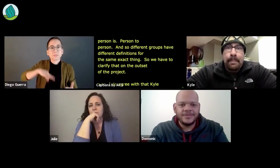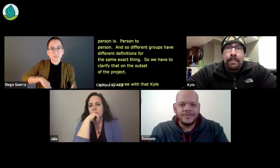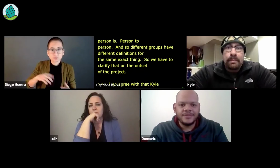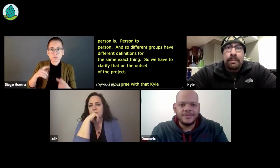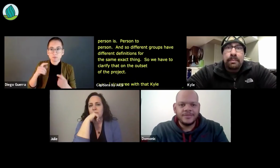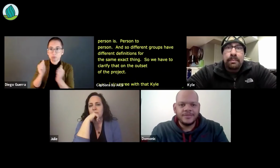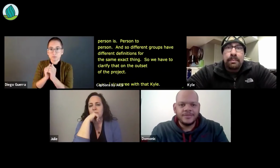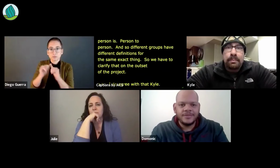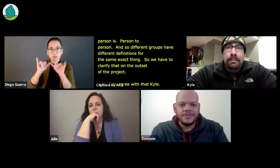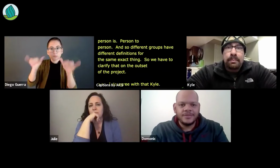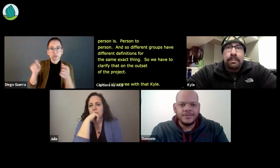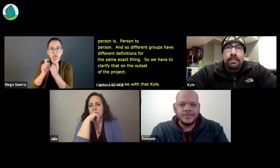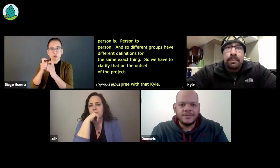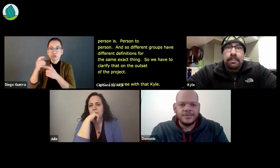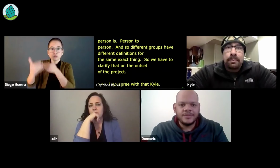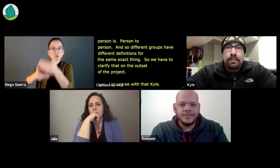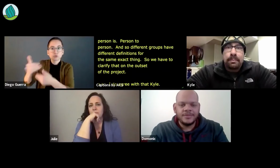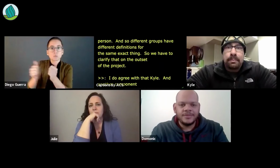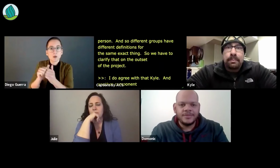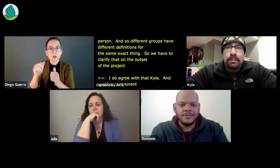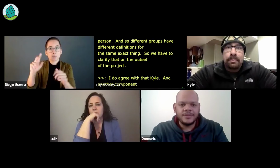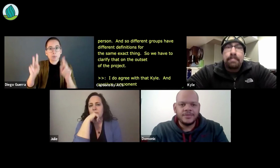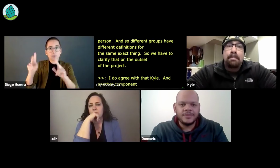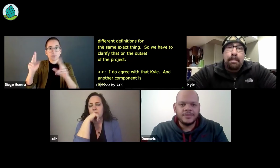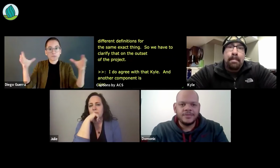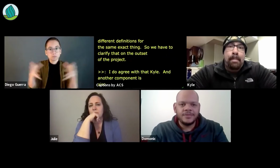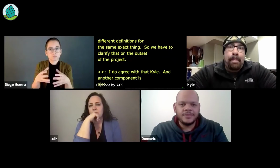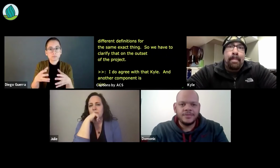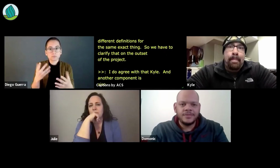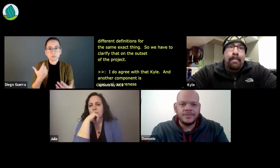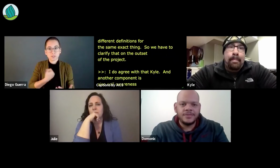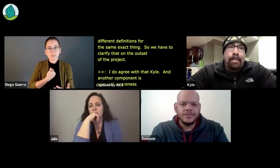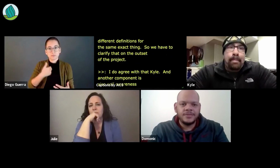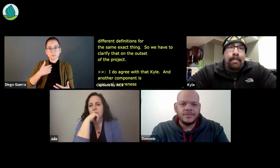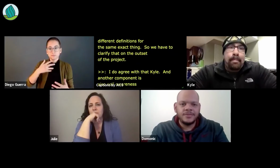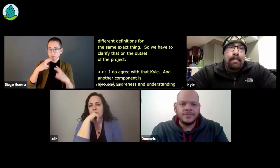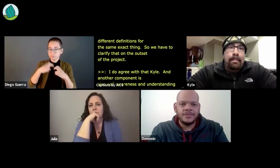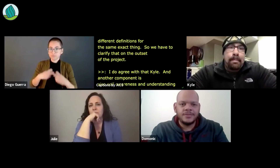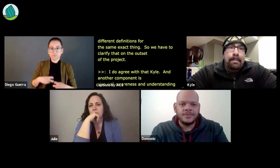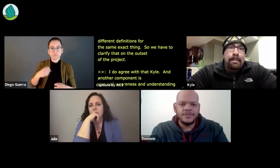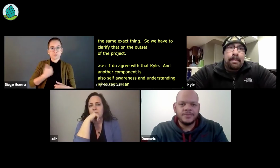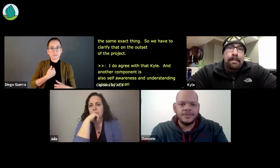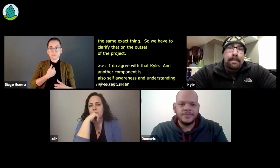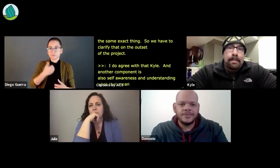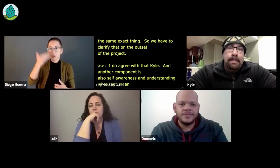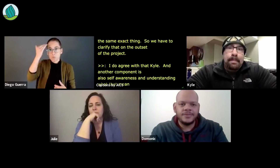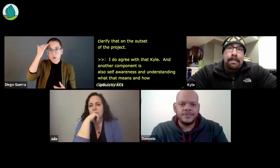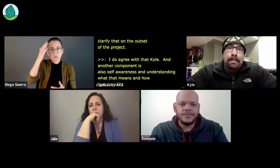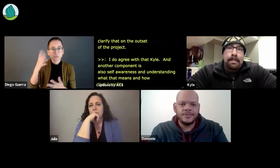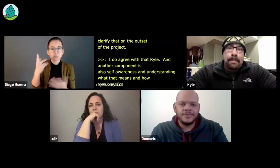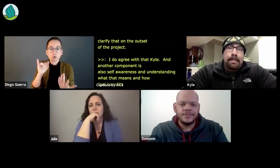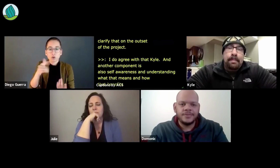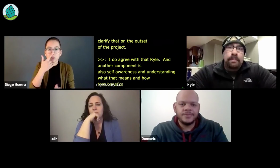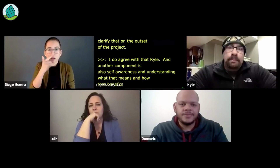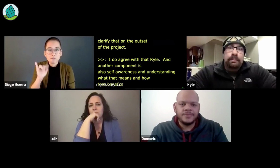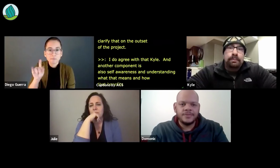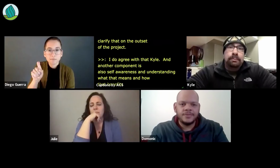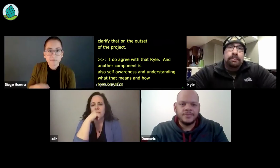and how that benefits systemic change. When a community can come together, that self-analysis, that self-knowledge, what are your